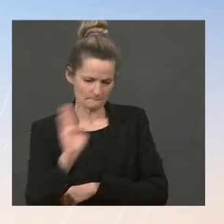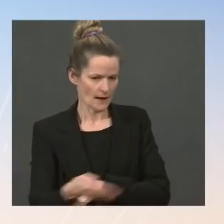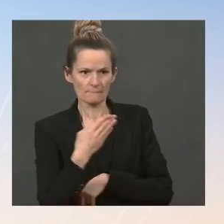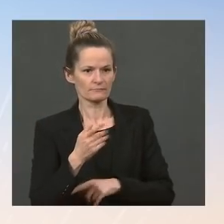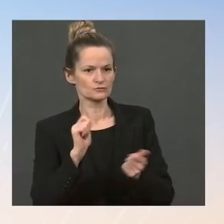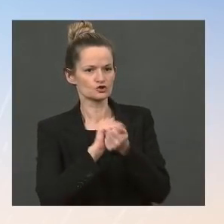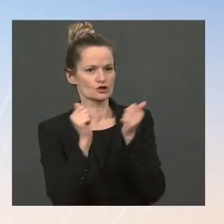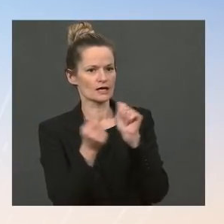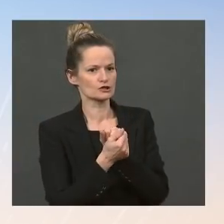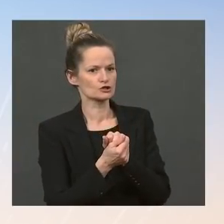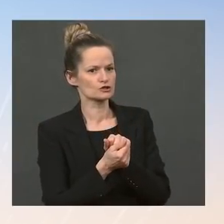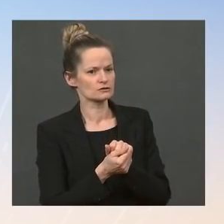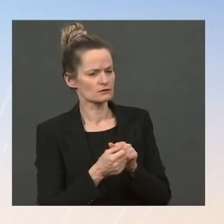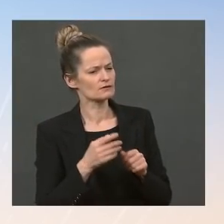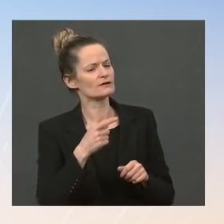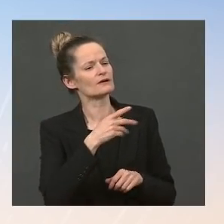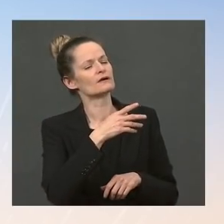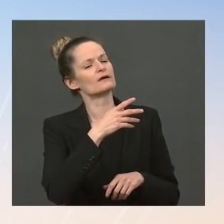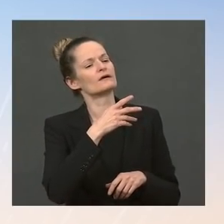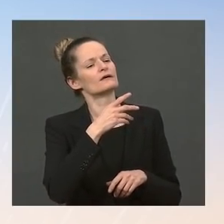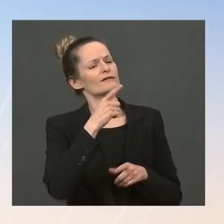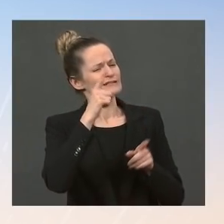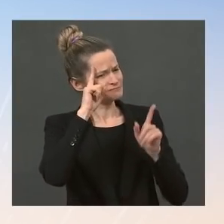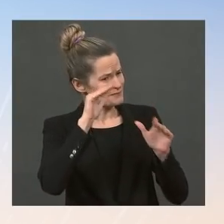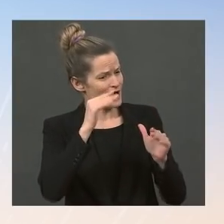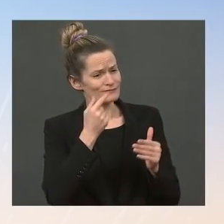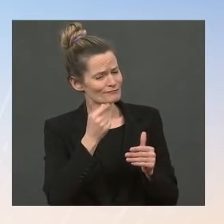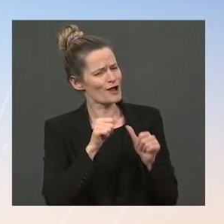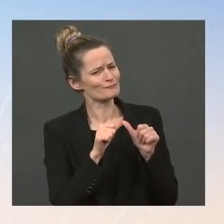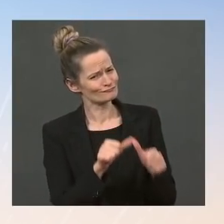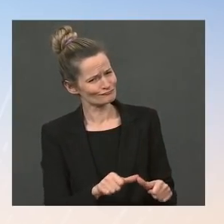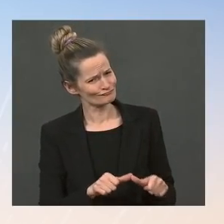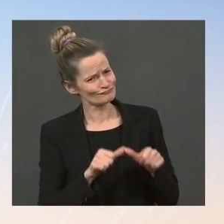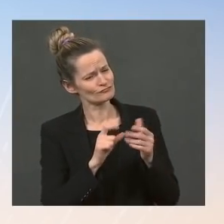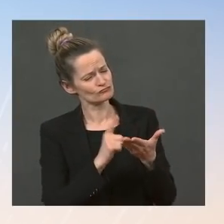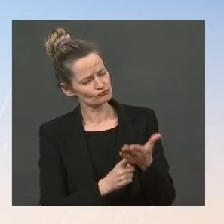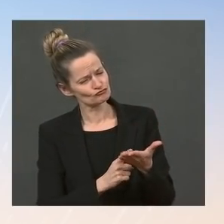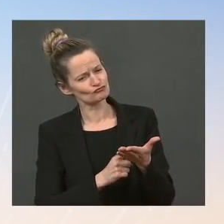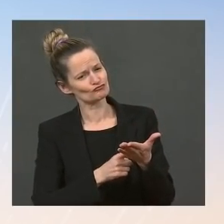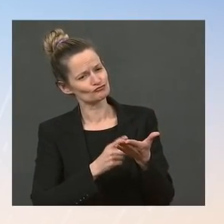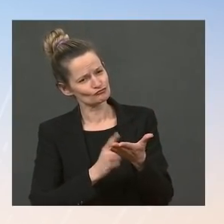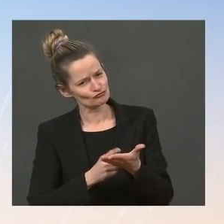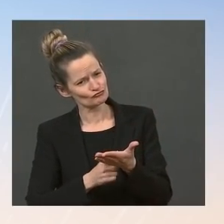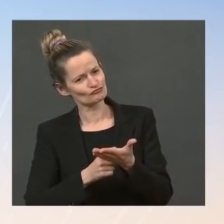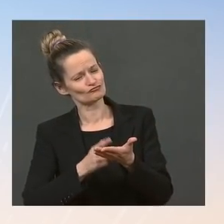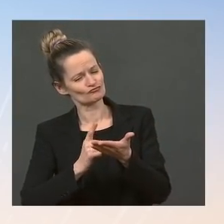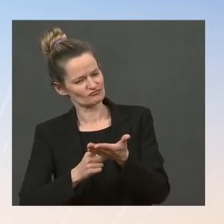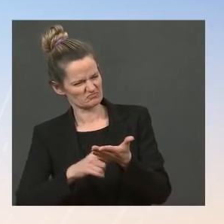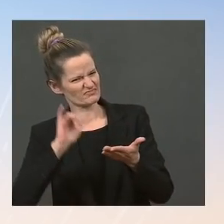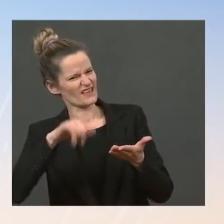ongoing conversations at a diplomatic level. And that's something our national security team is engaged with.